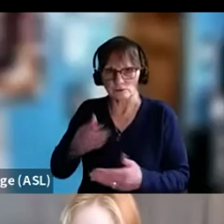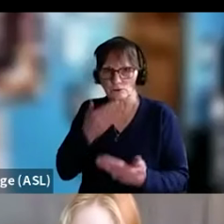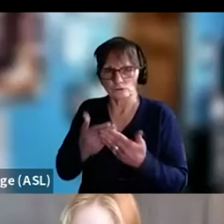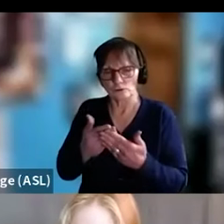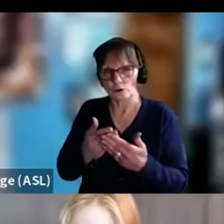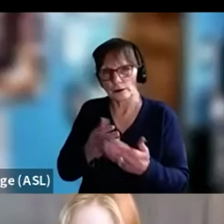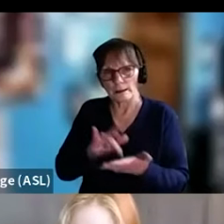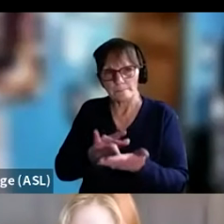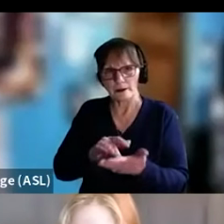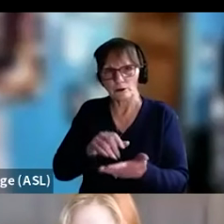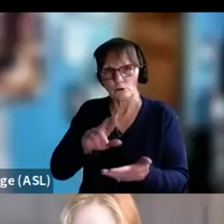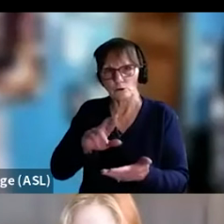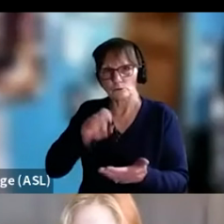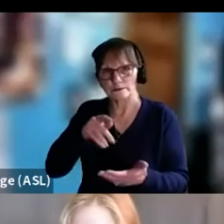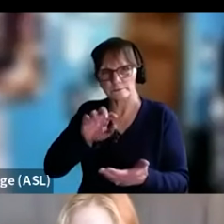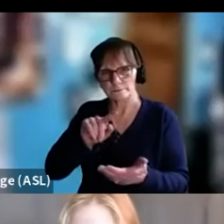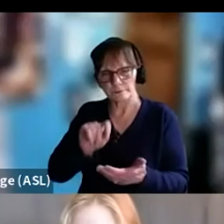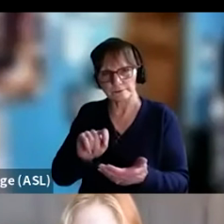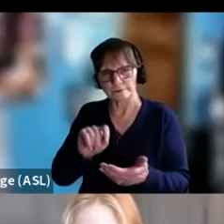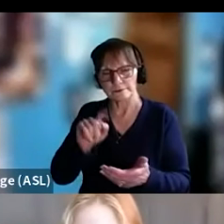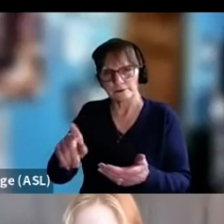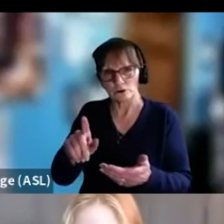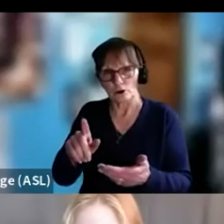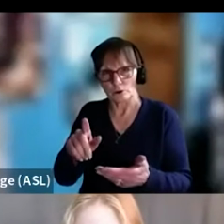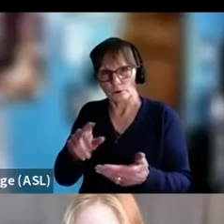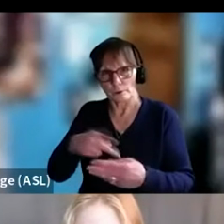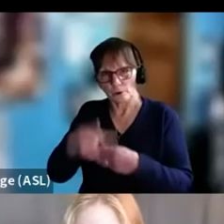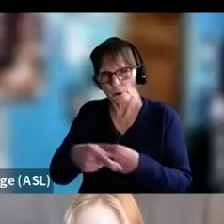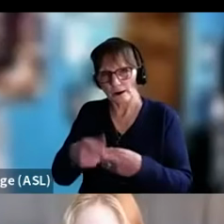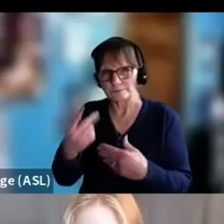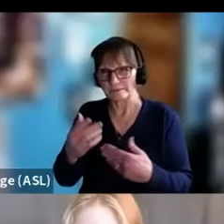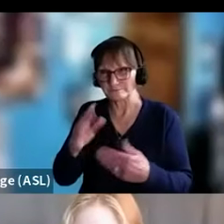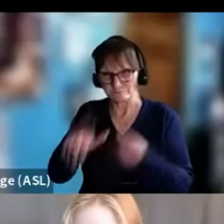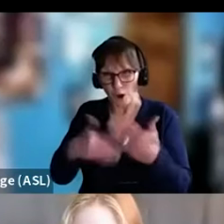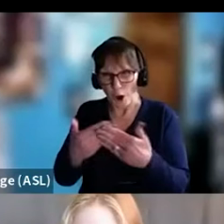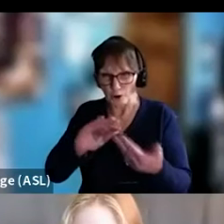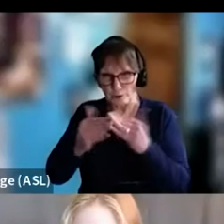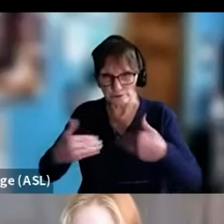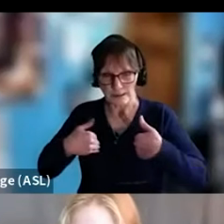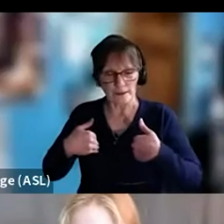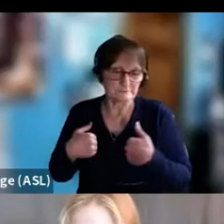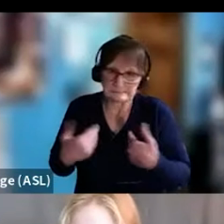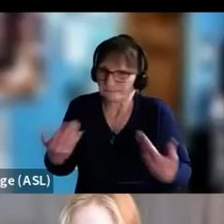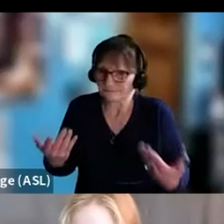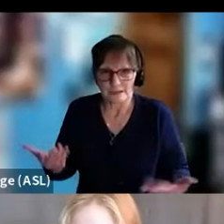but I don't know that all communities have them either. So that would be one that I just think we should maybe talk about as well